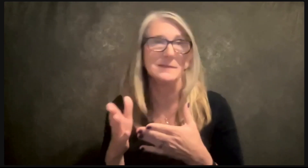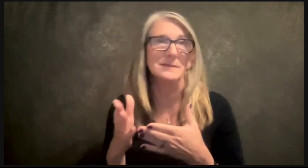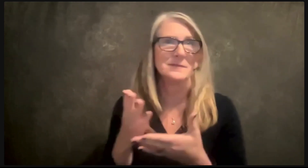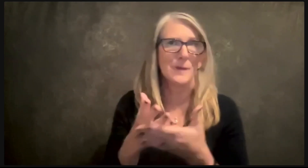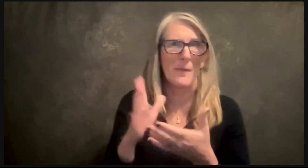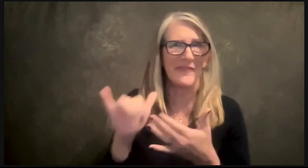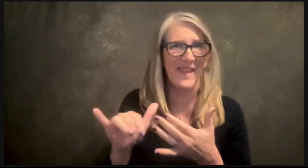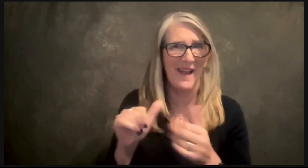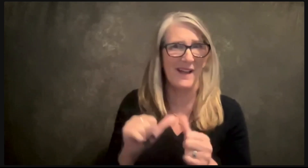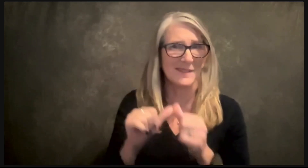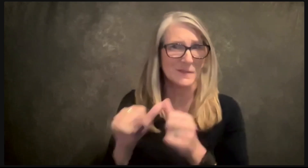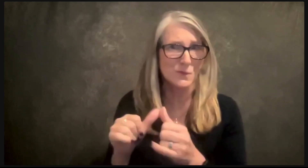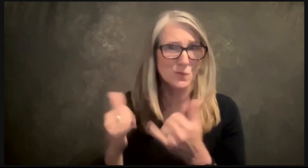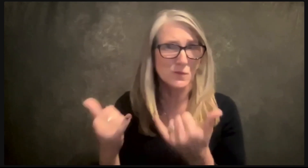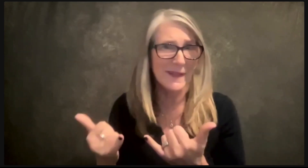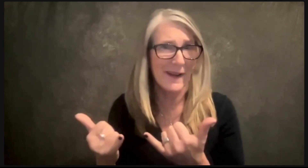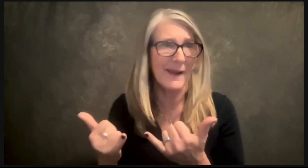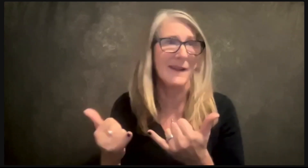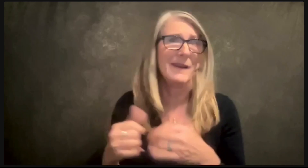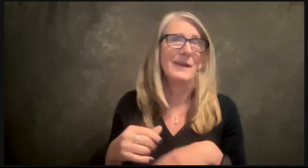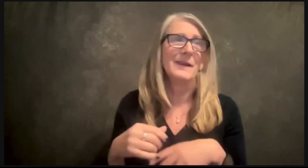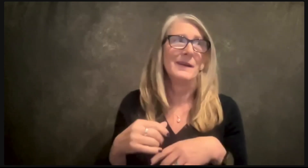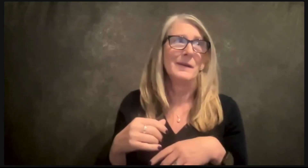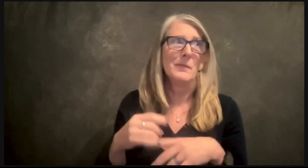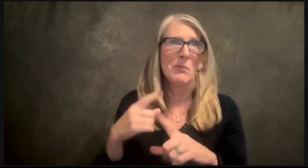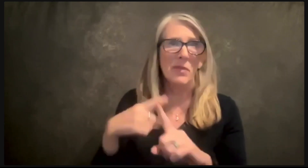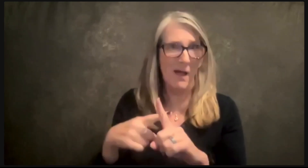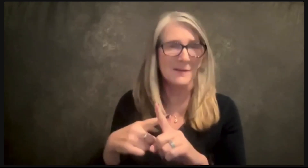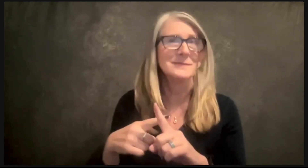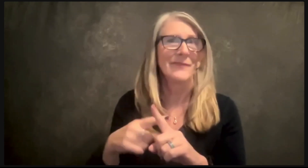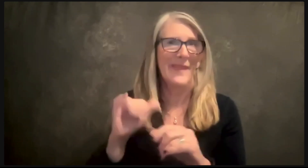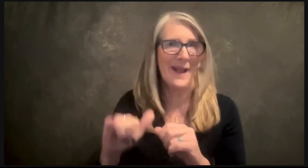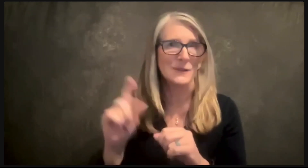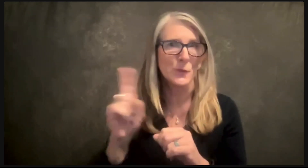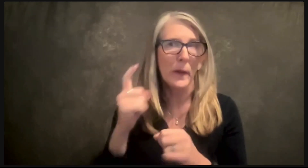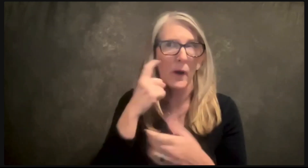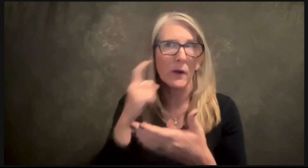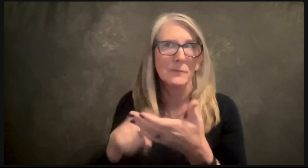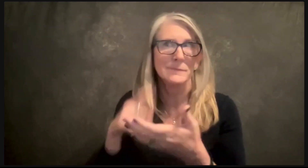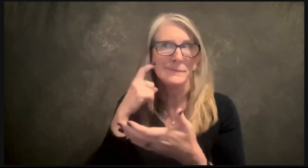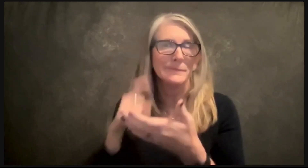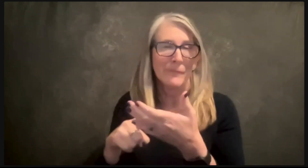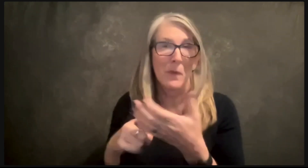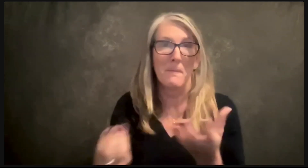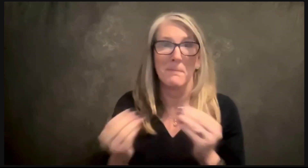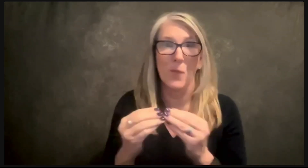after the pandemic when we moved over to online courses.